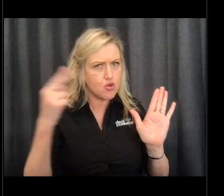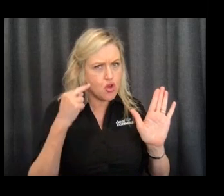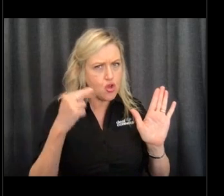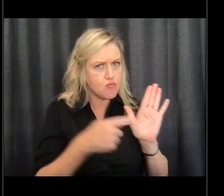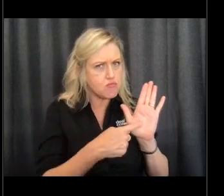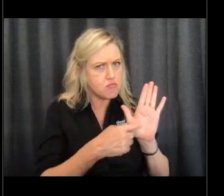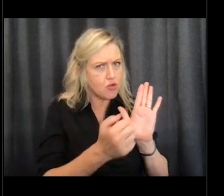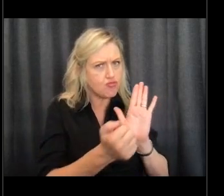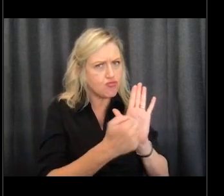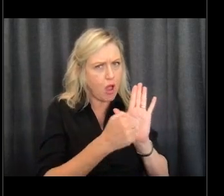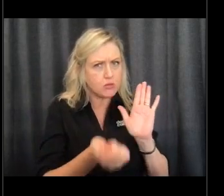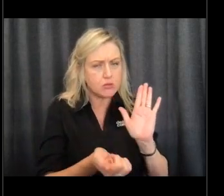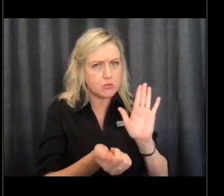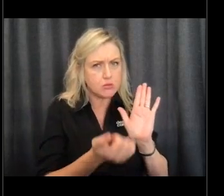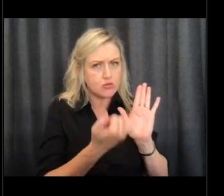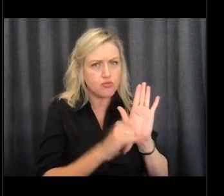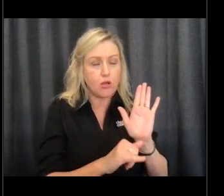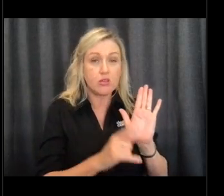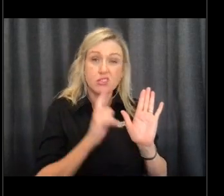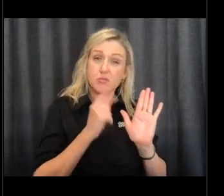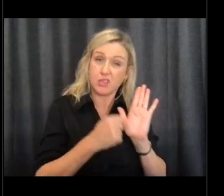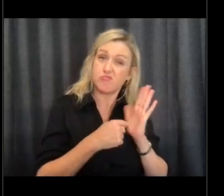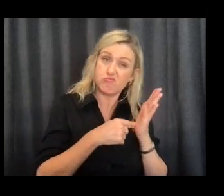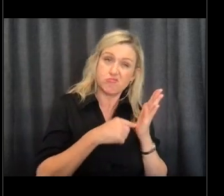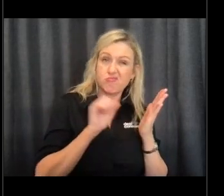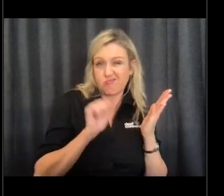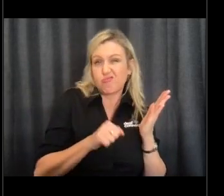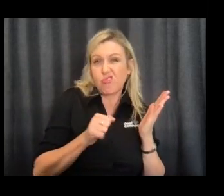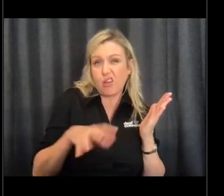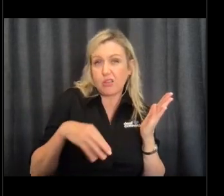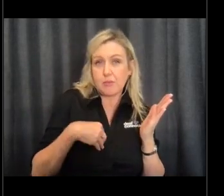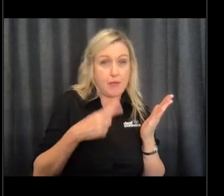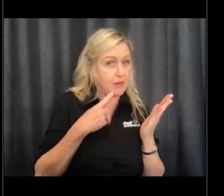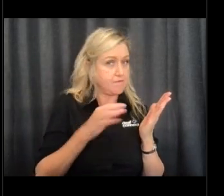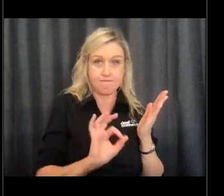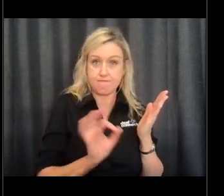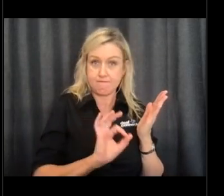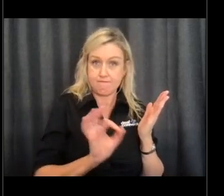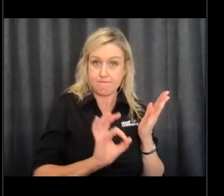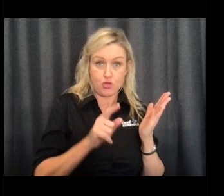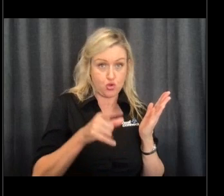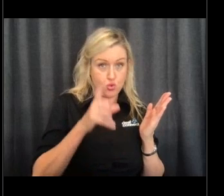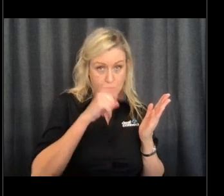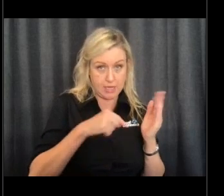Sometimes they say yep, the refusal was right. Sometimes they'll say, no, it's not and here's what you need to do about it.